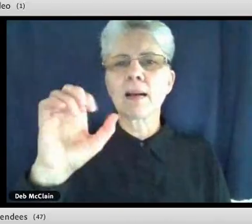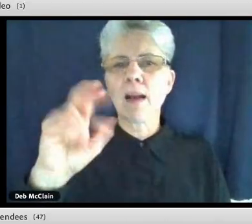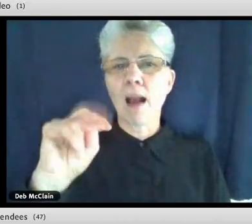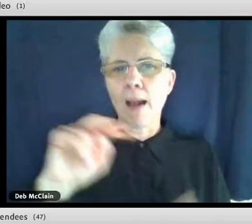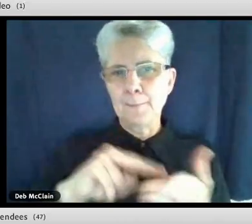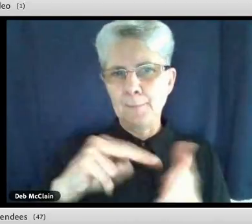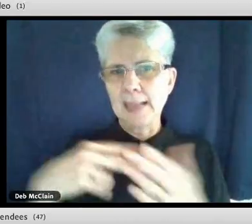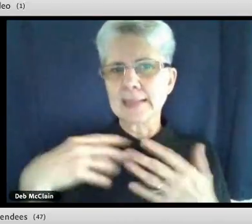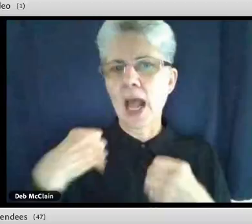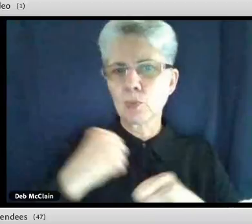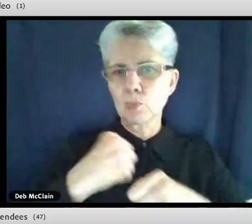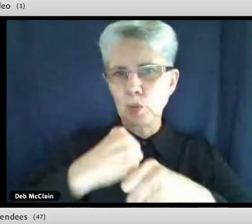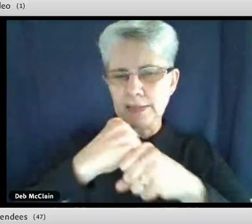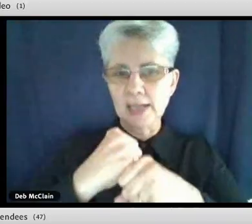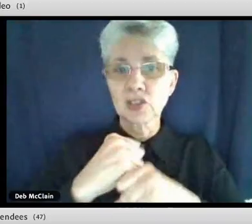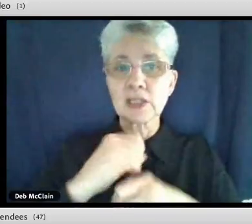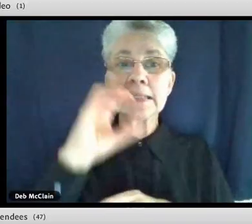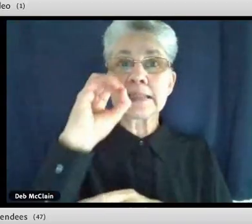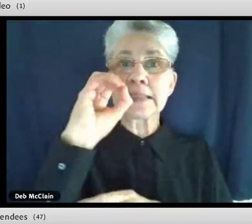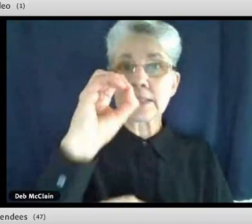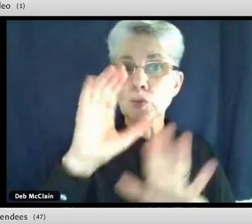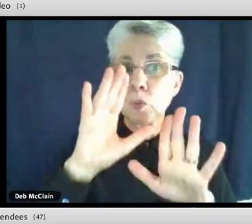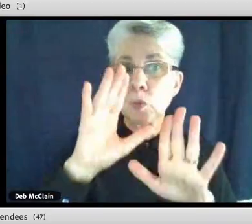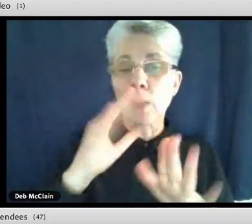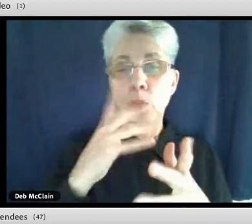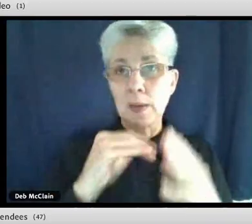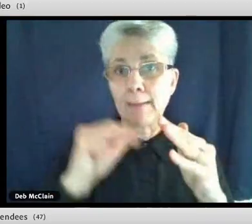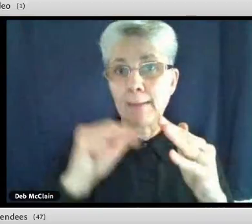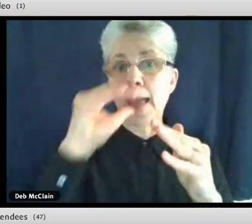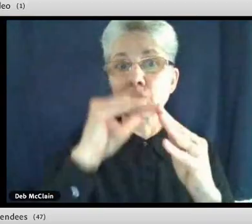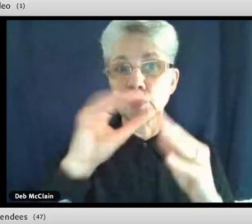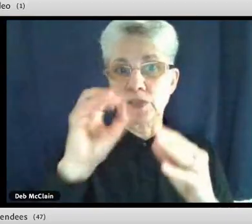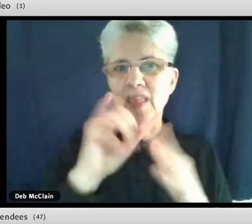So zero is great. We'd love to get back to zero which is normal.